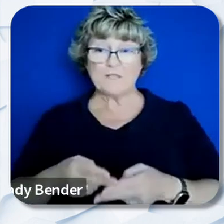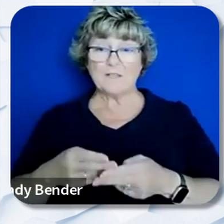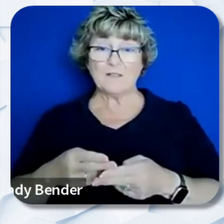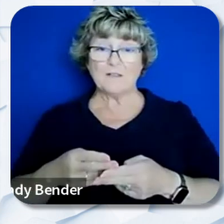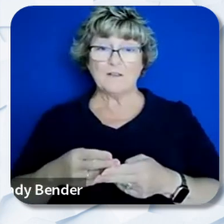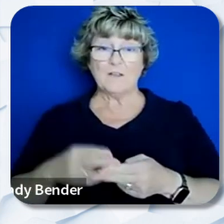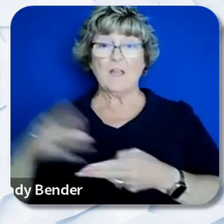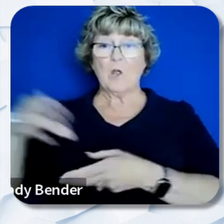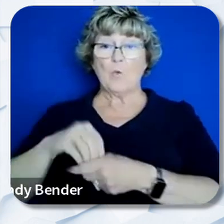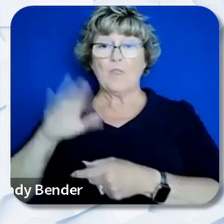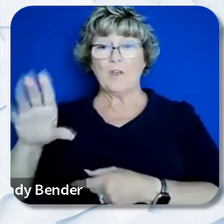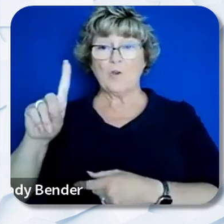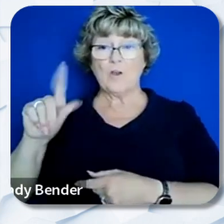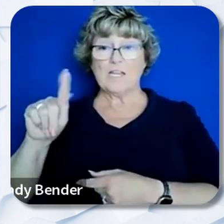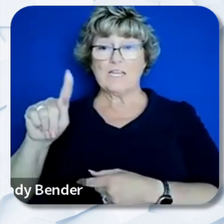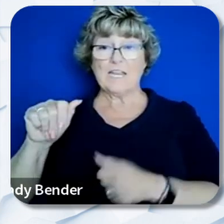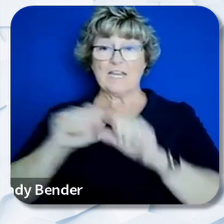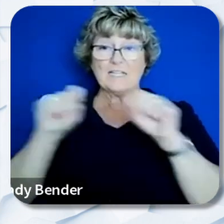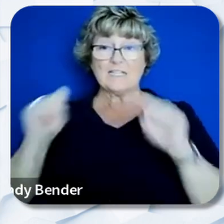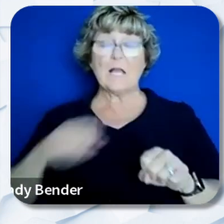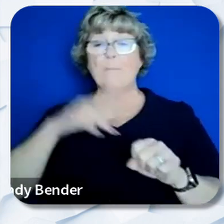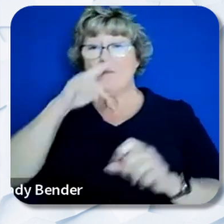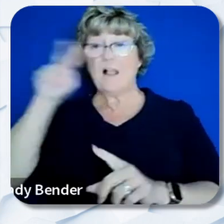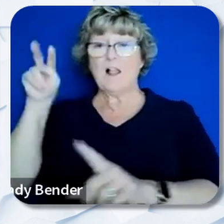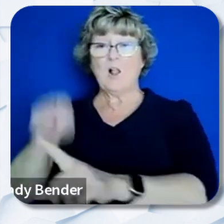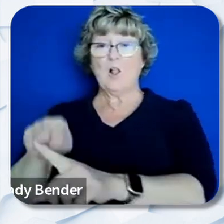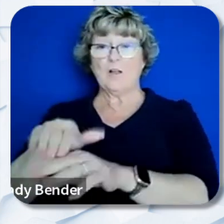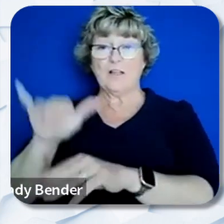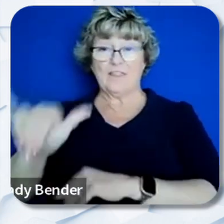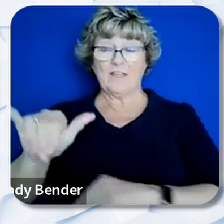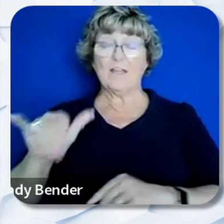within your data system. So we're asking you to look there and then if we still continue